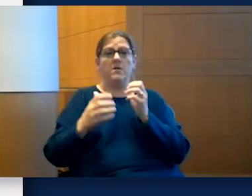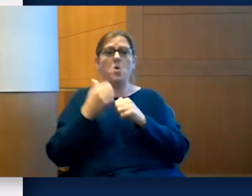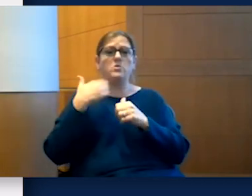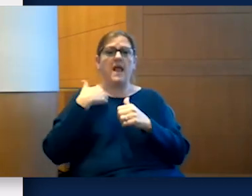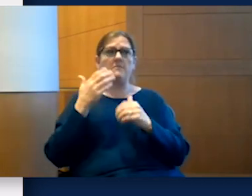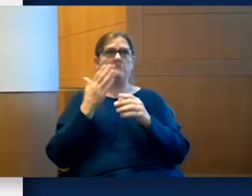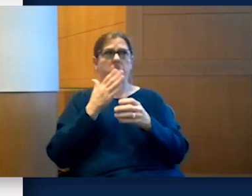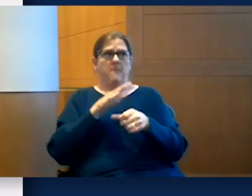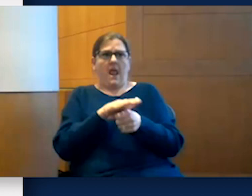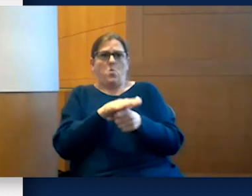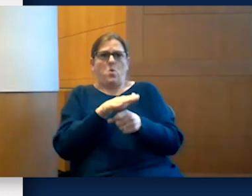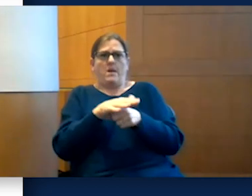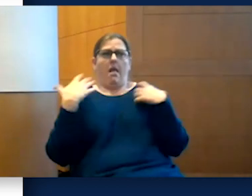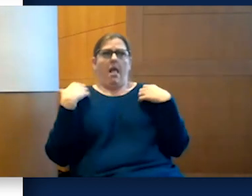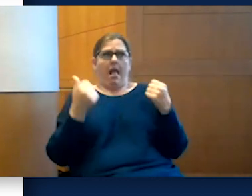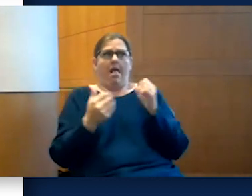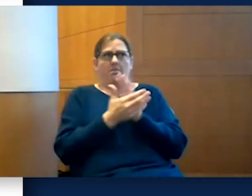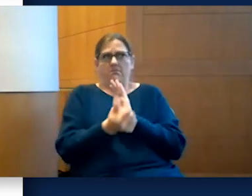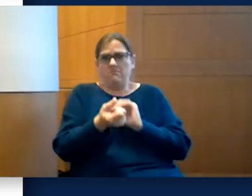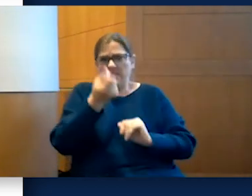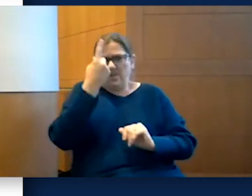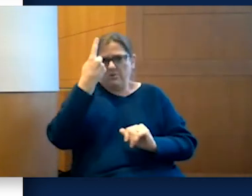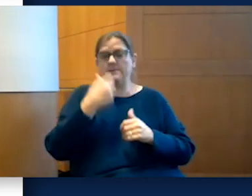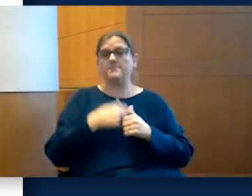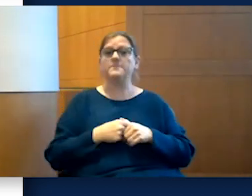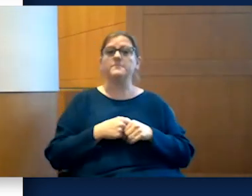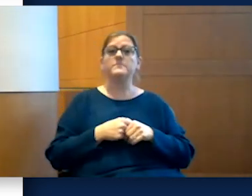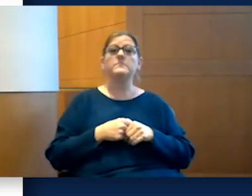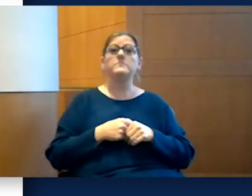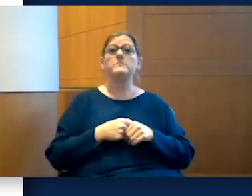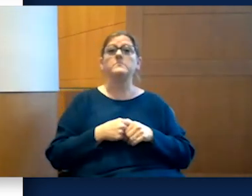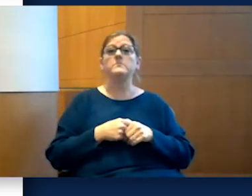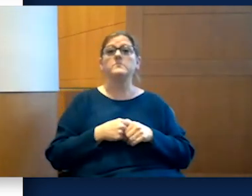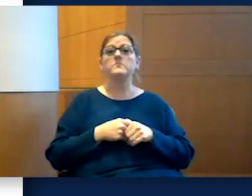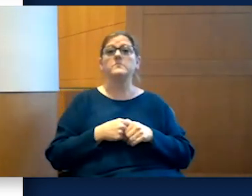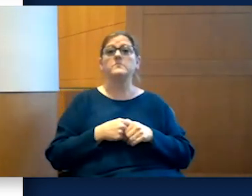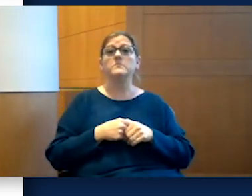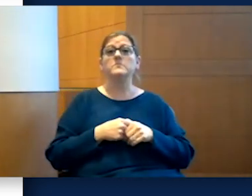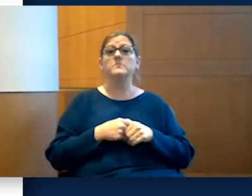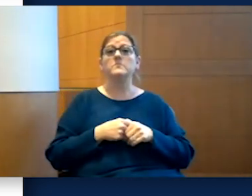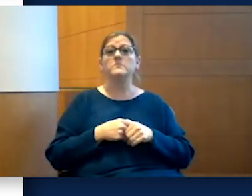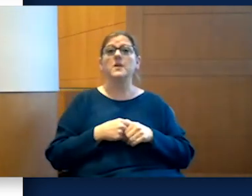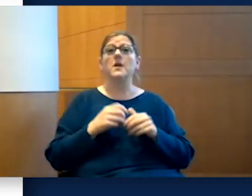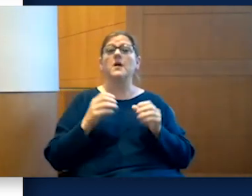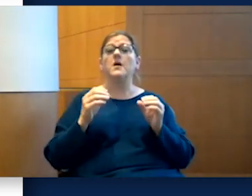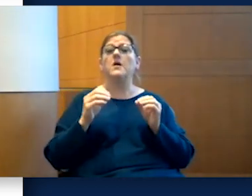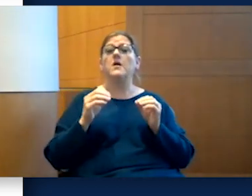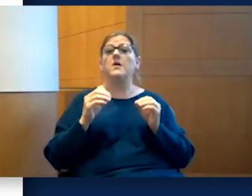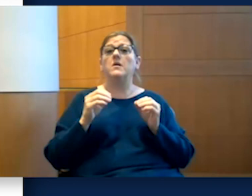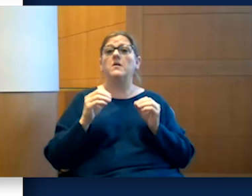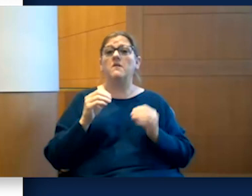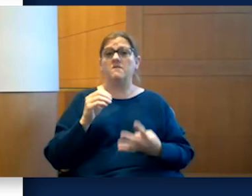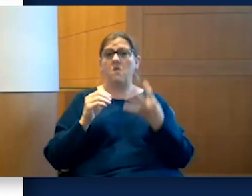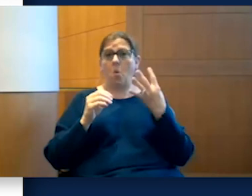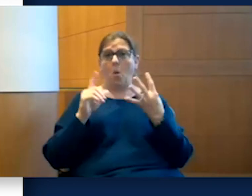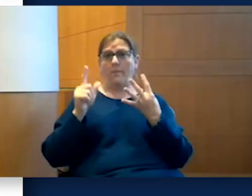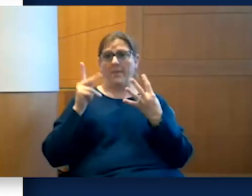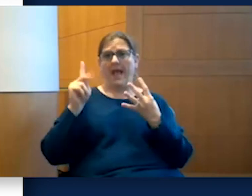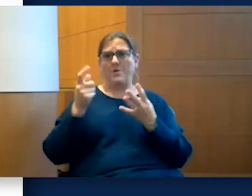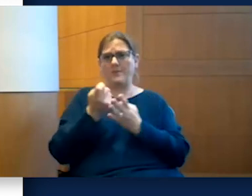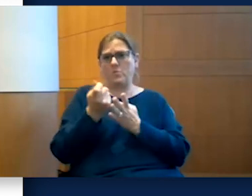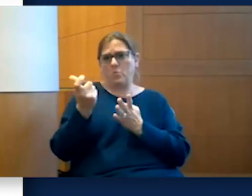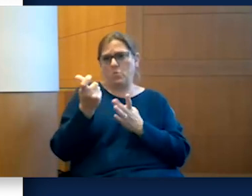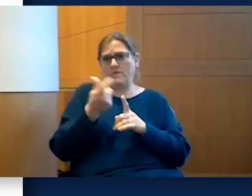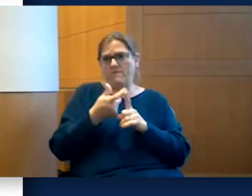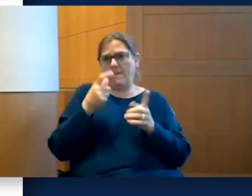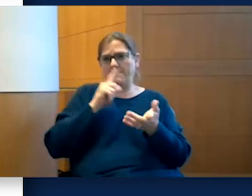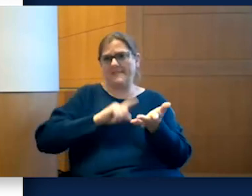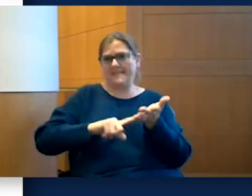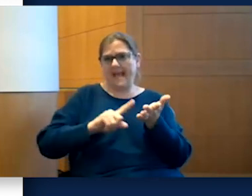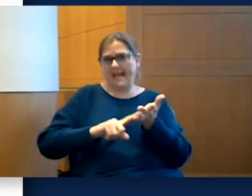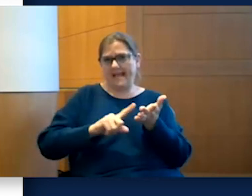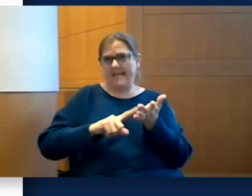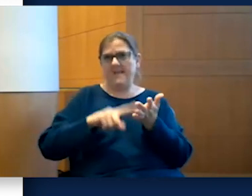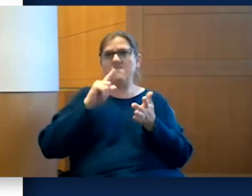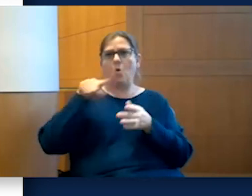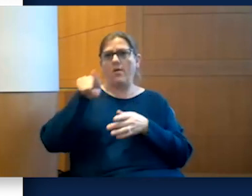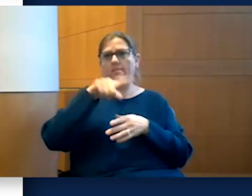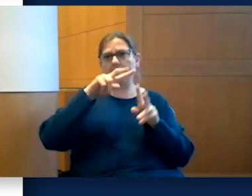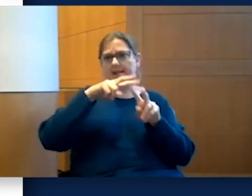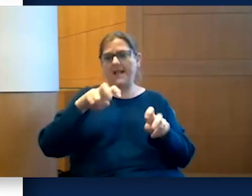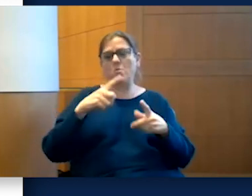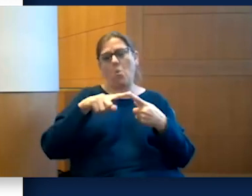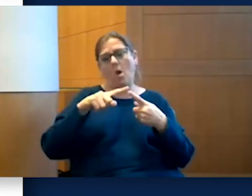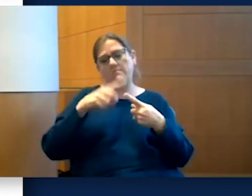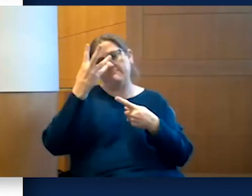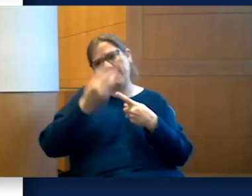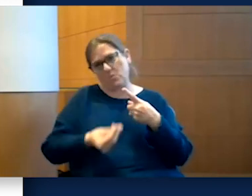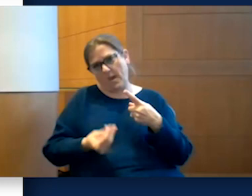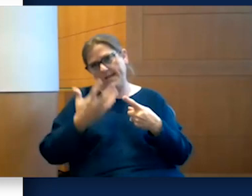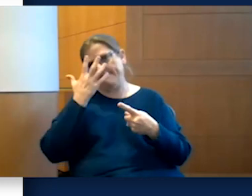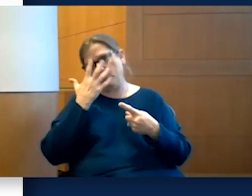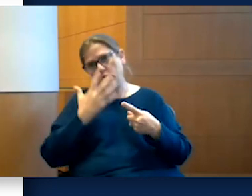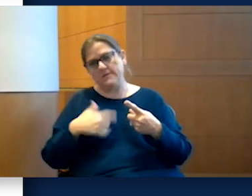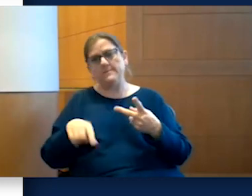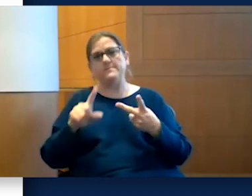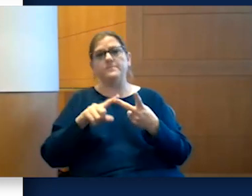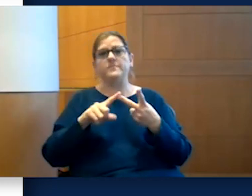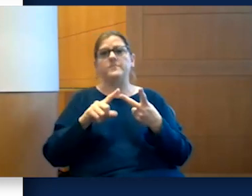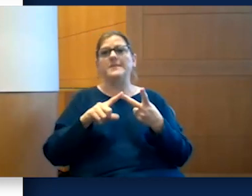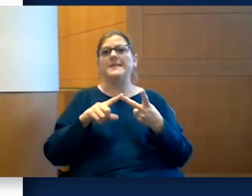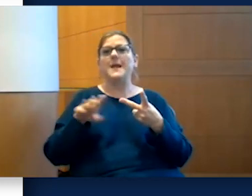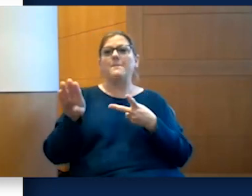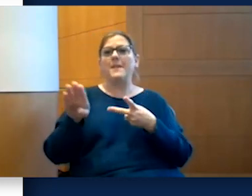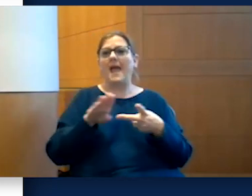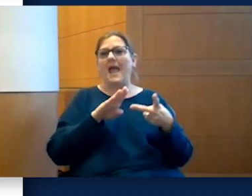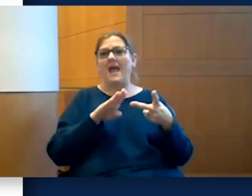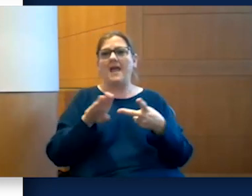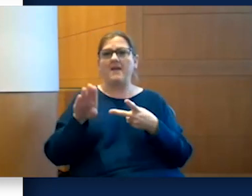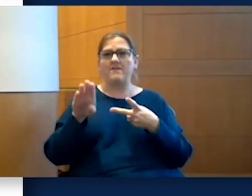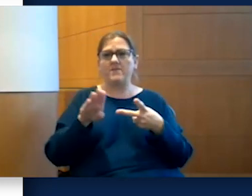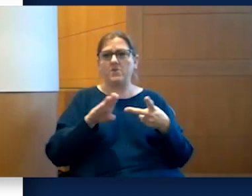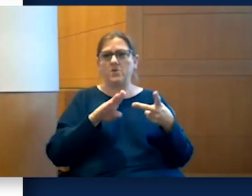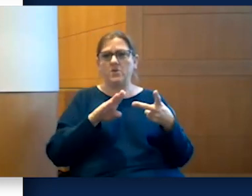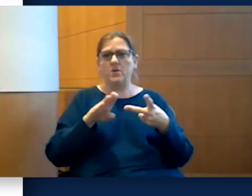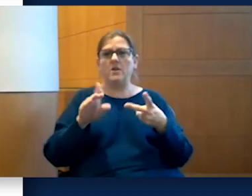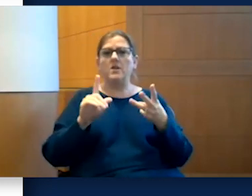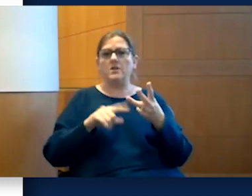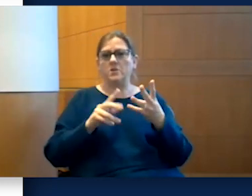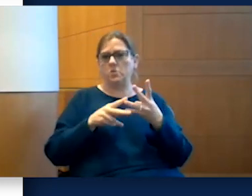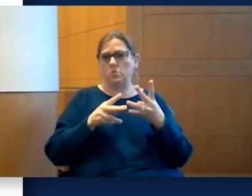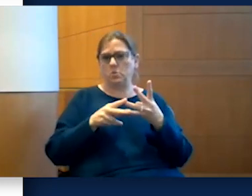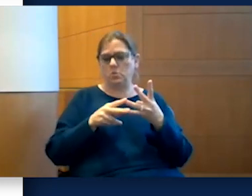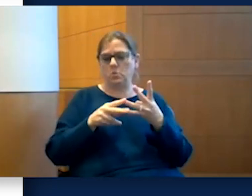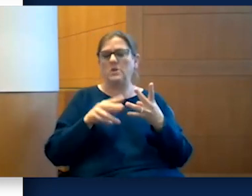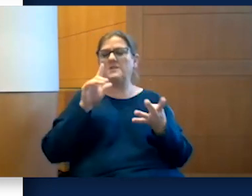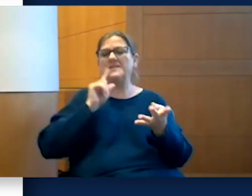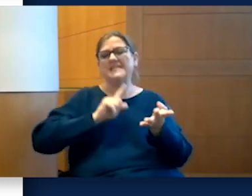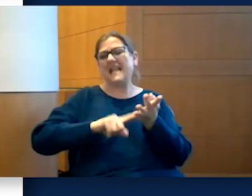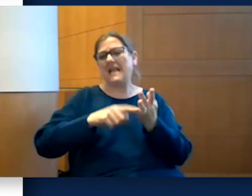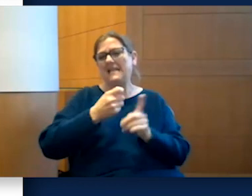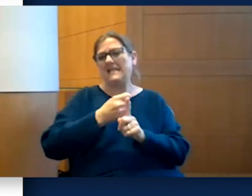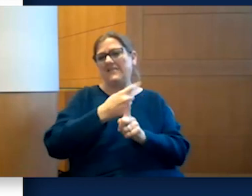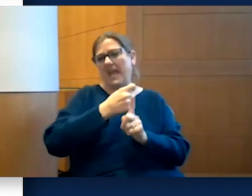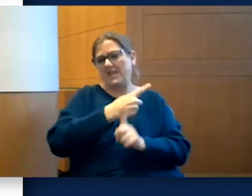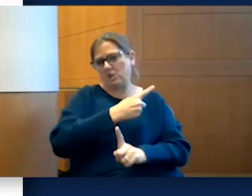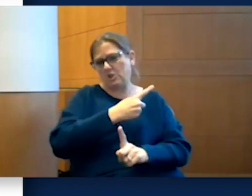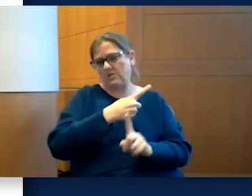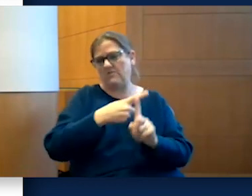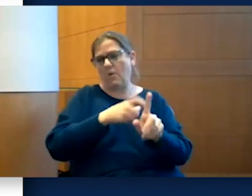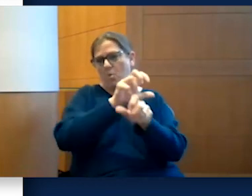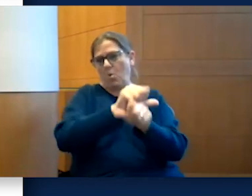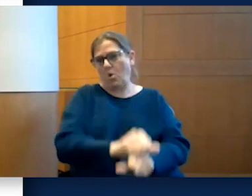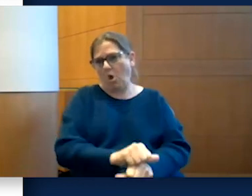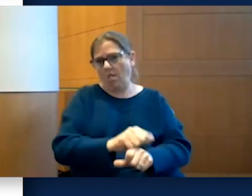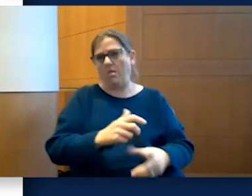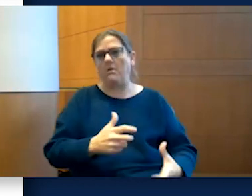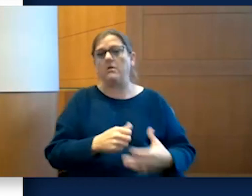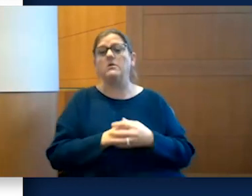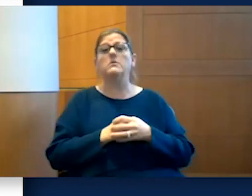So, four of the individuals had to be removed from the study for this analysis. One passed away unfortunately, and one was behavioral, and two were board study protocol deviations.